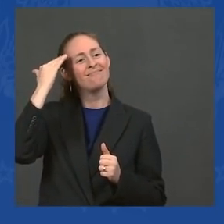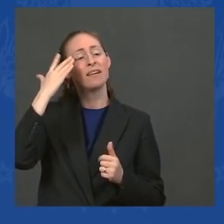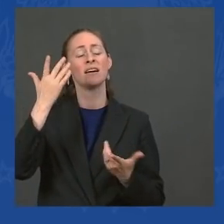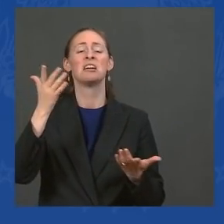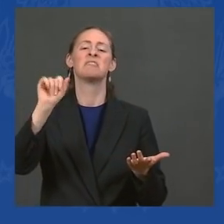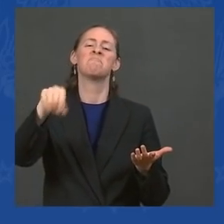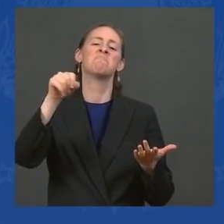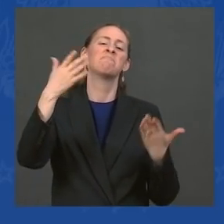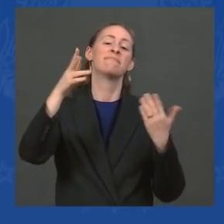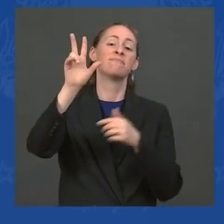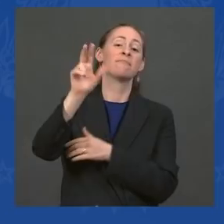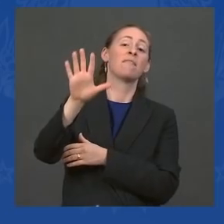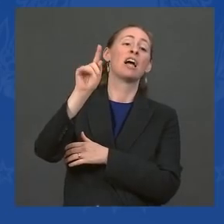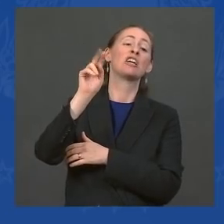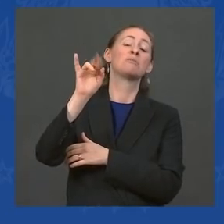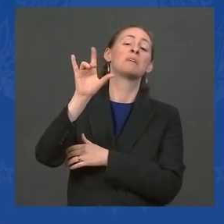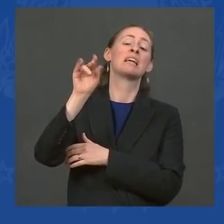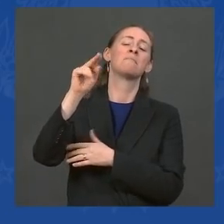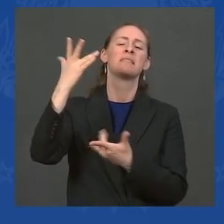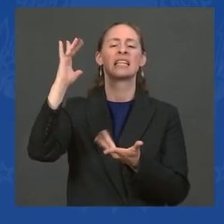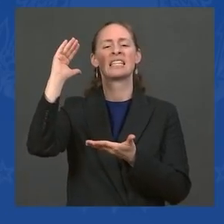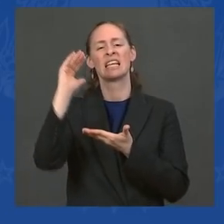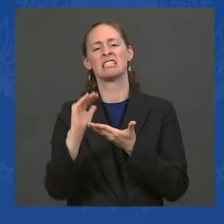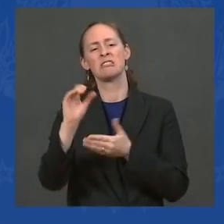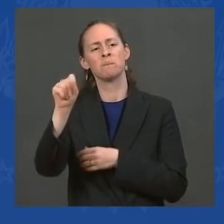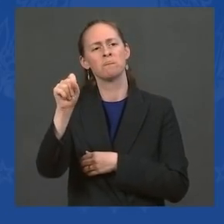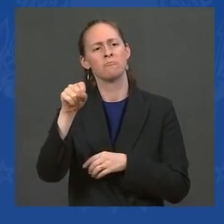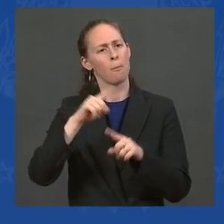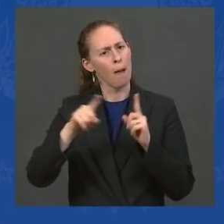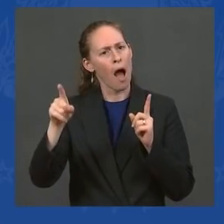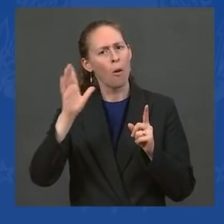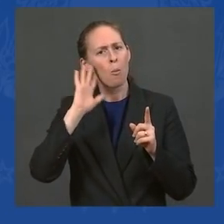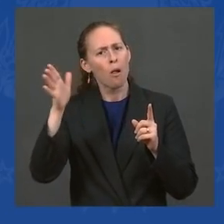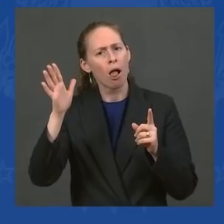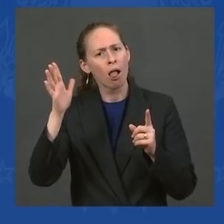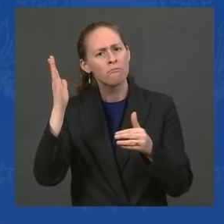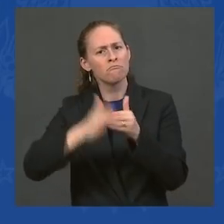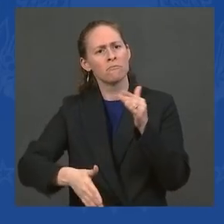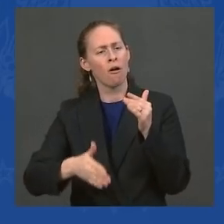We'll get less than that, but we're going to get it. And we're going to come back and get the rest.